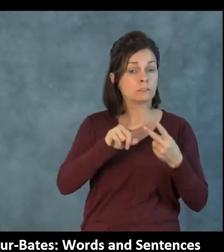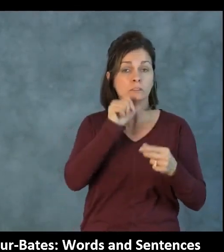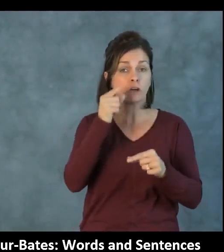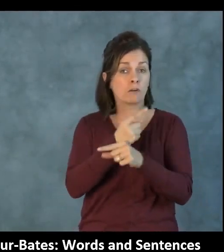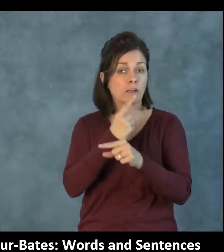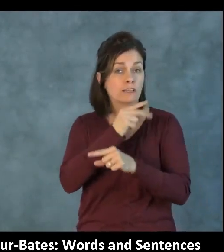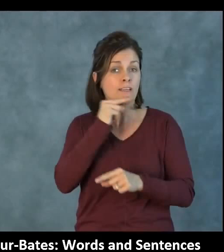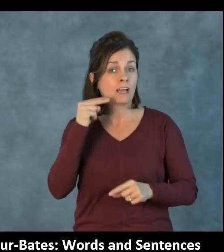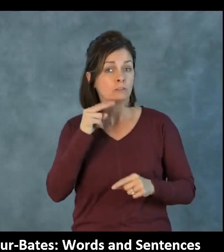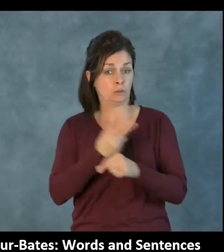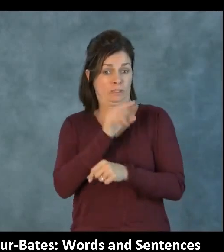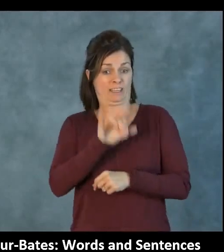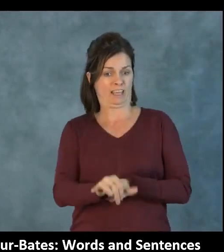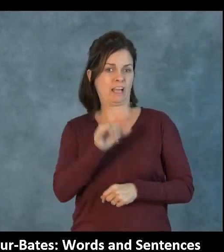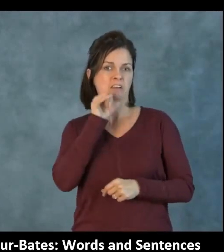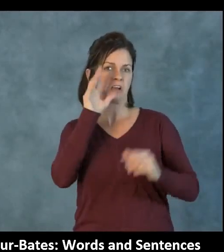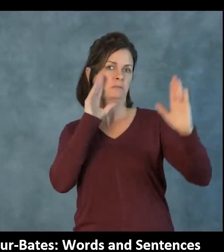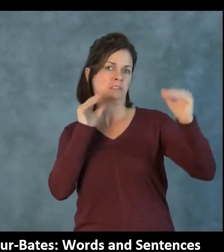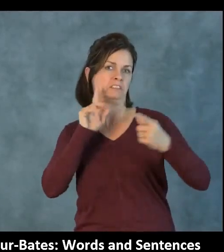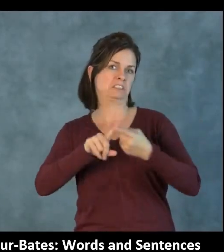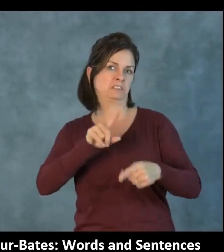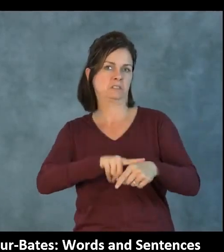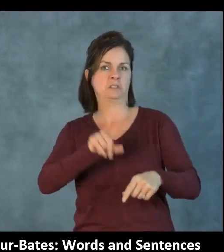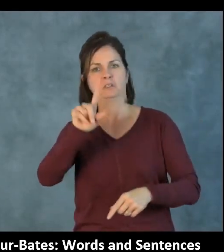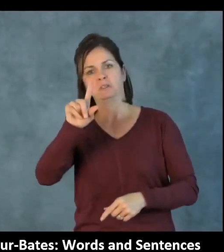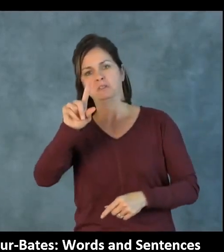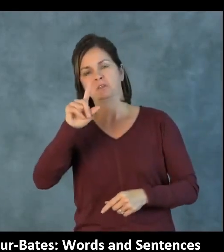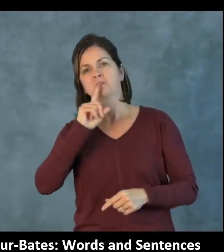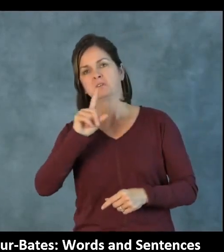is about 24 months of age. We see that Nicholas